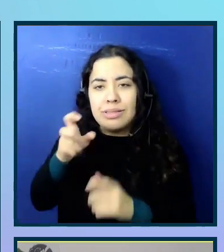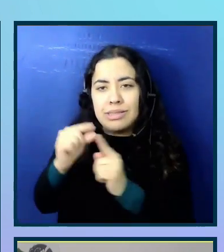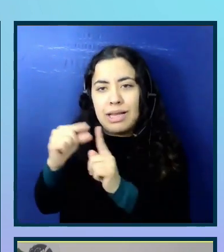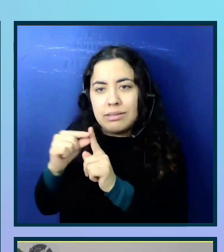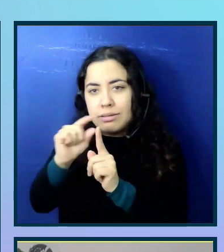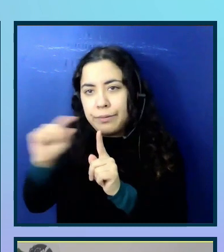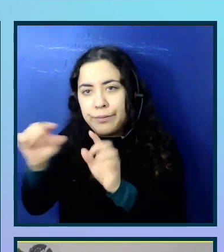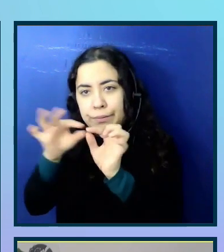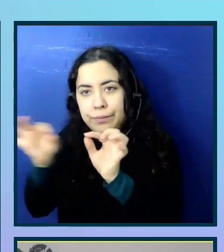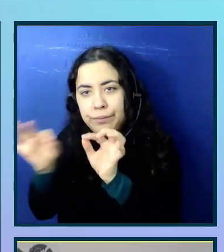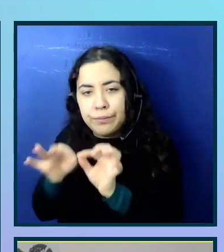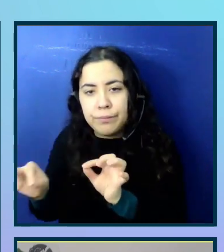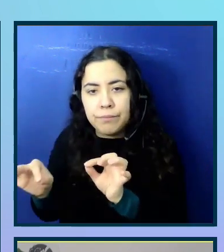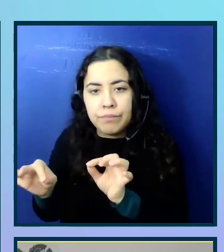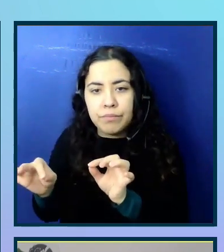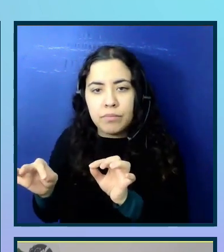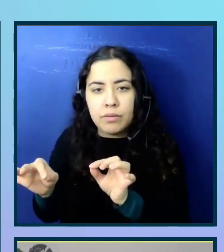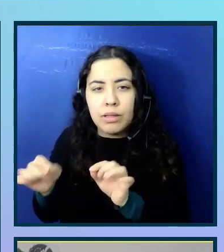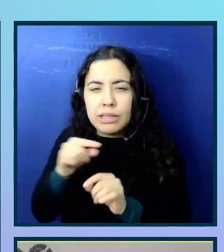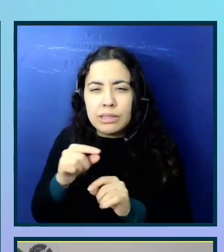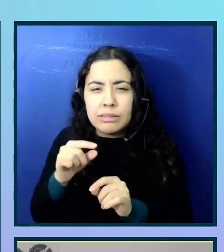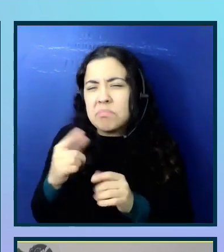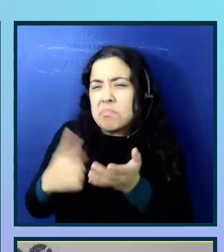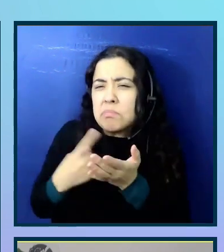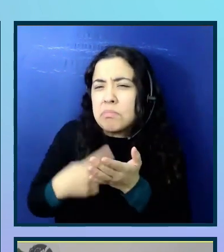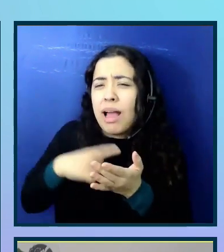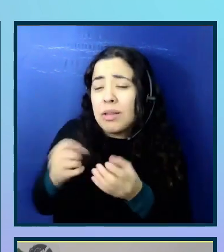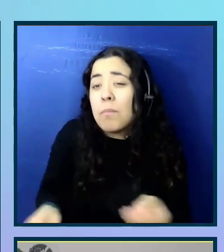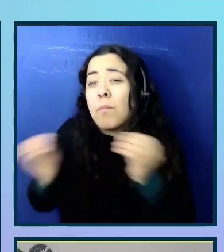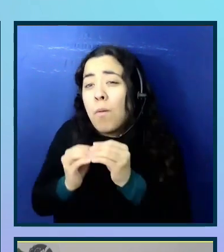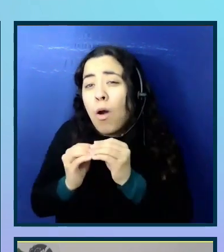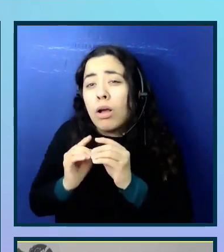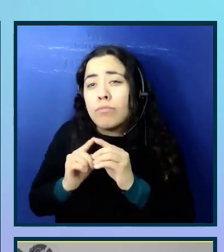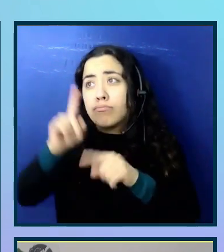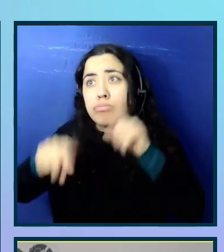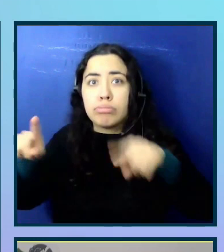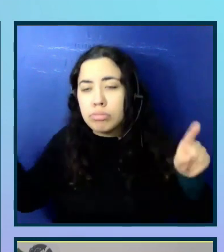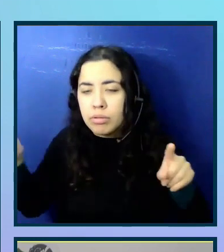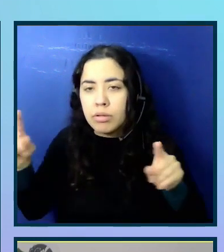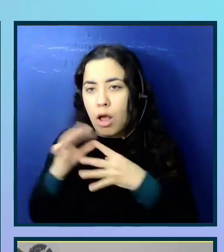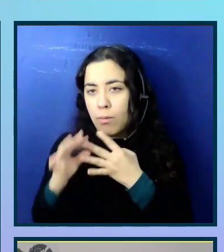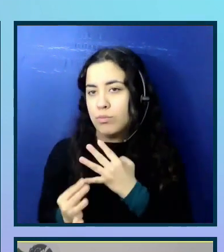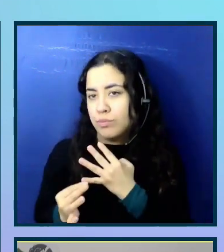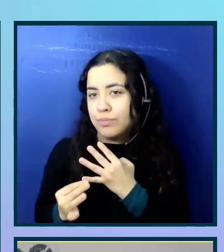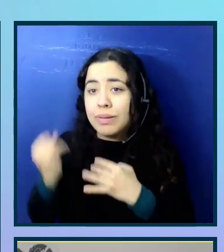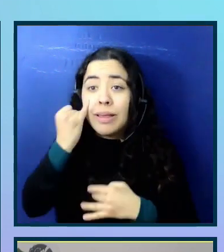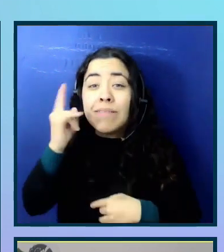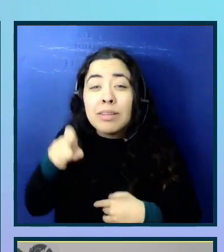Sometimes I need to have kind of more options. So if you need more options, there's interesting color main tricks tools